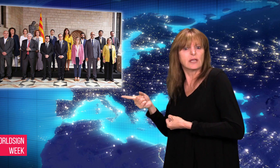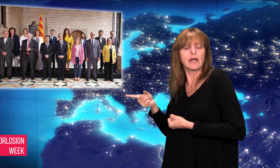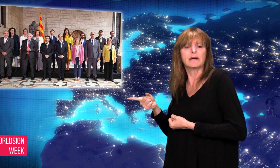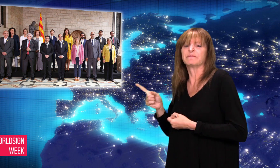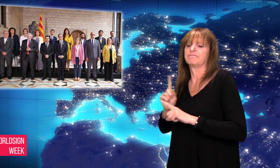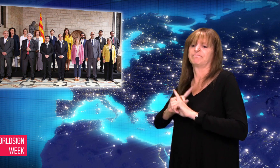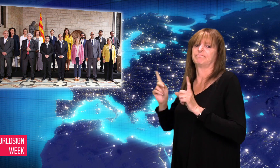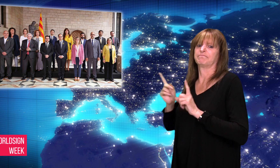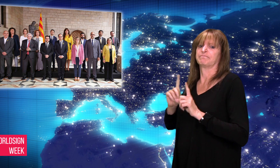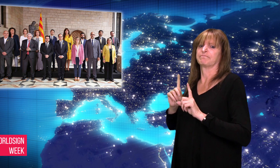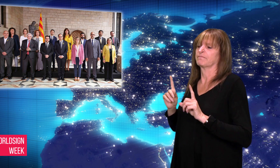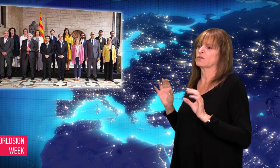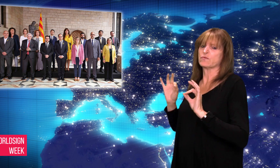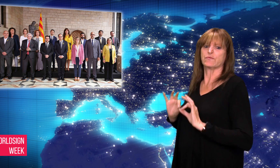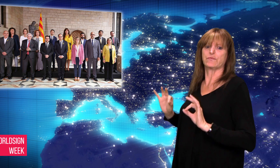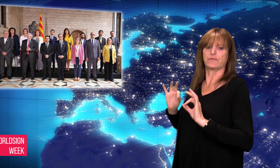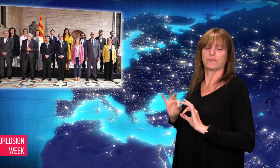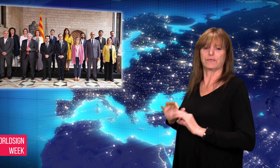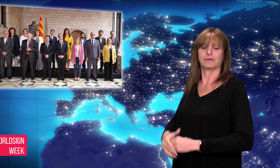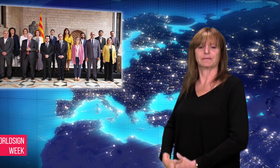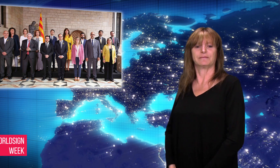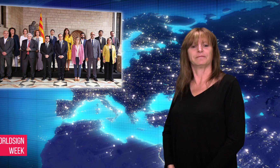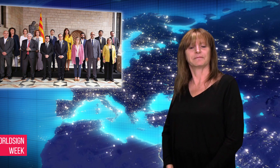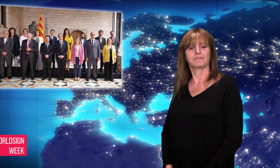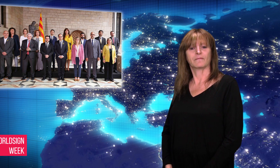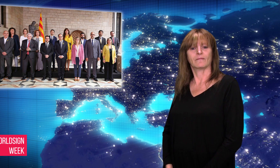discuss the future of Catalonia and